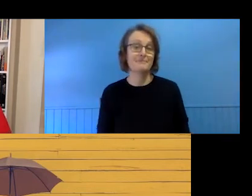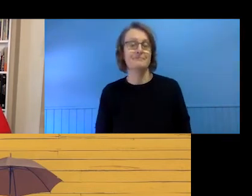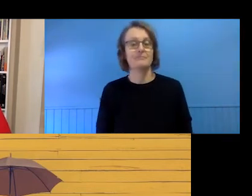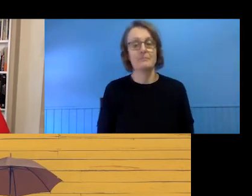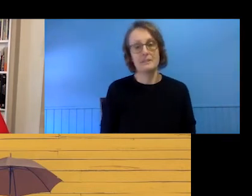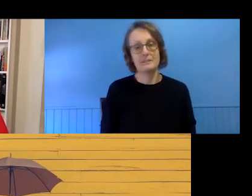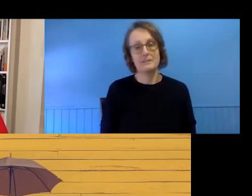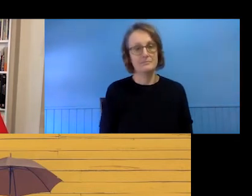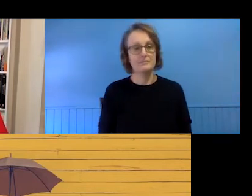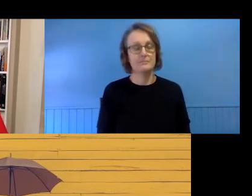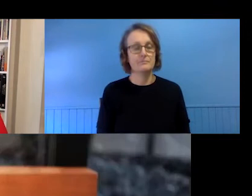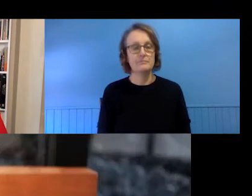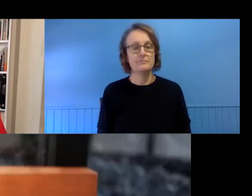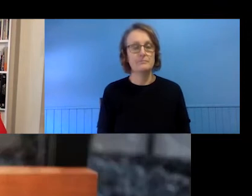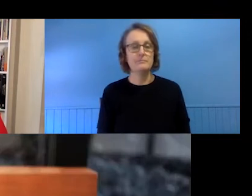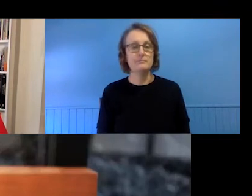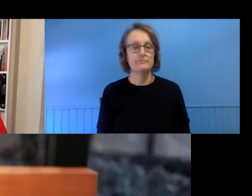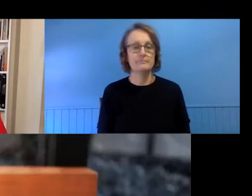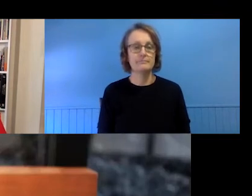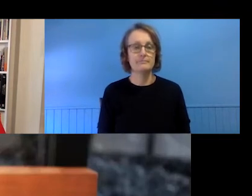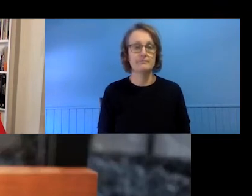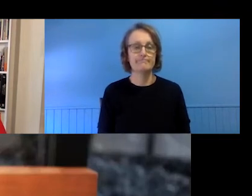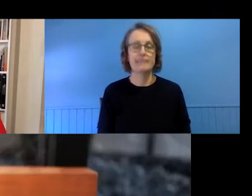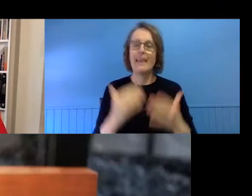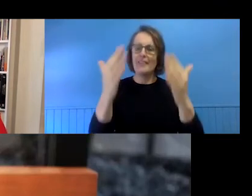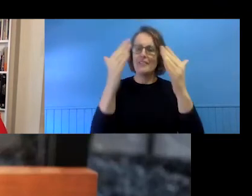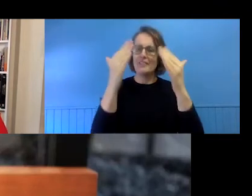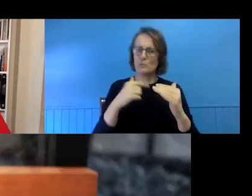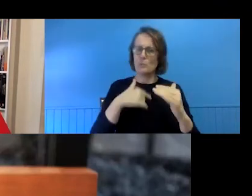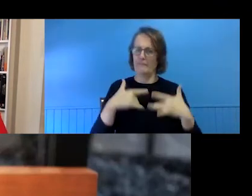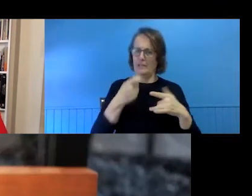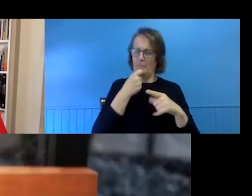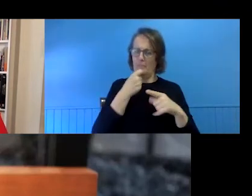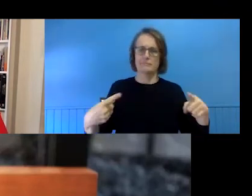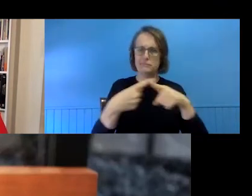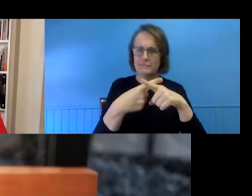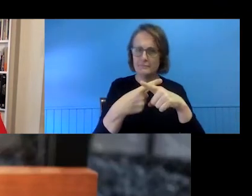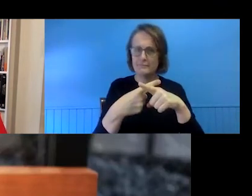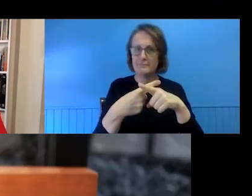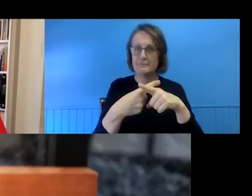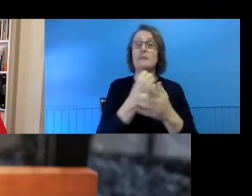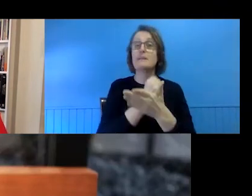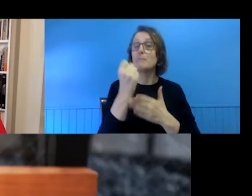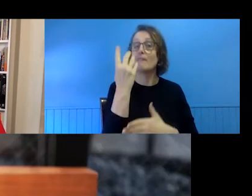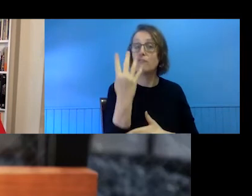seem like I'm contradicting myself but tip no. 4 is desperation is not